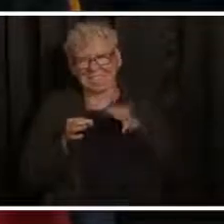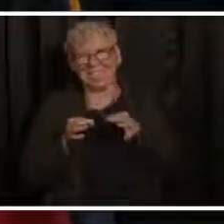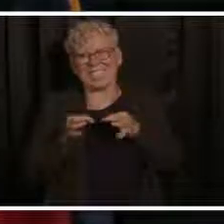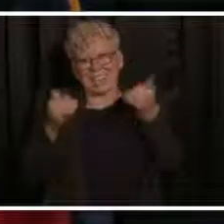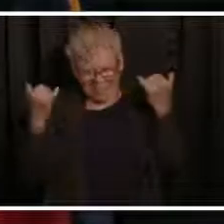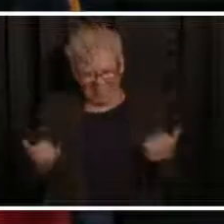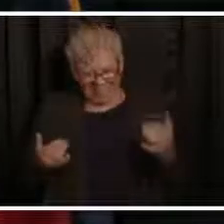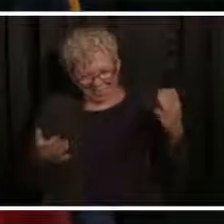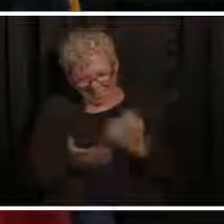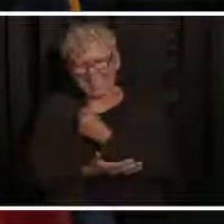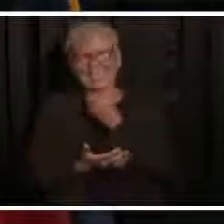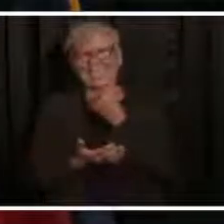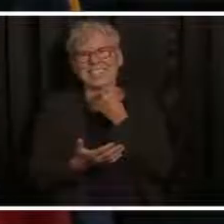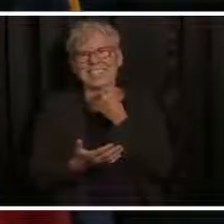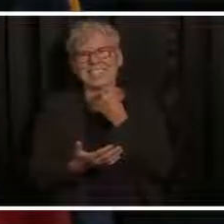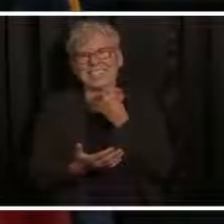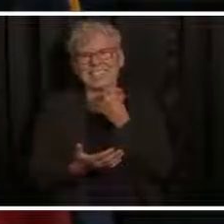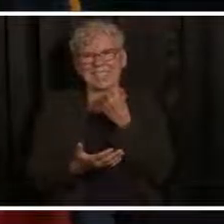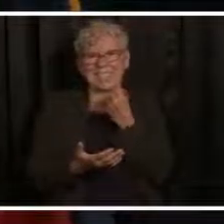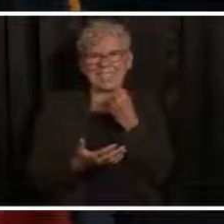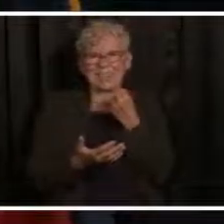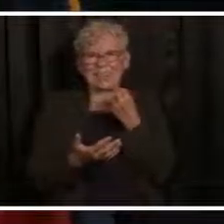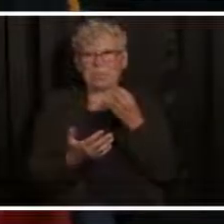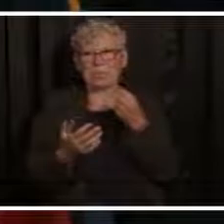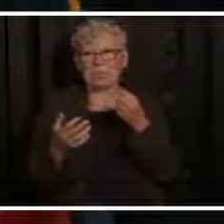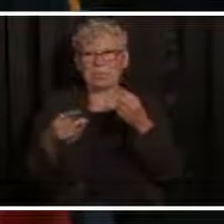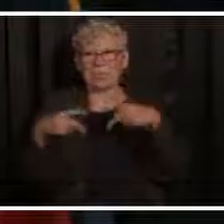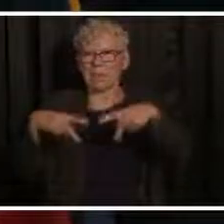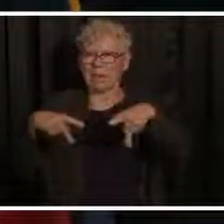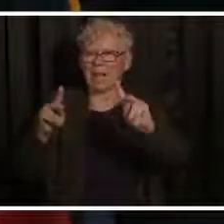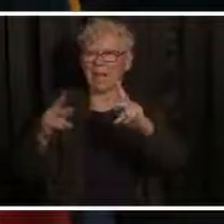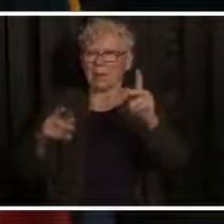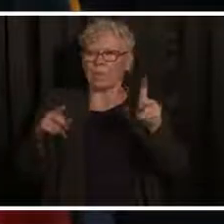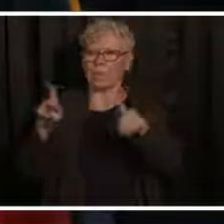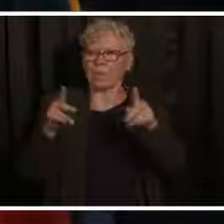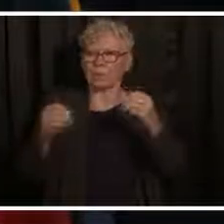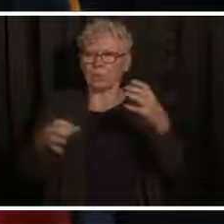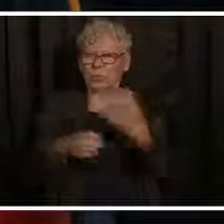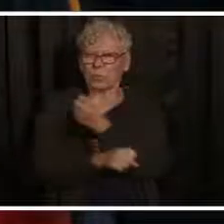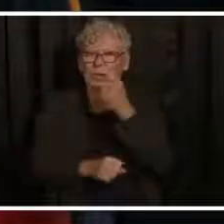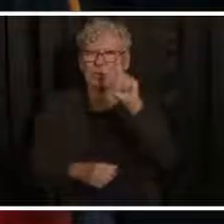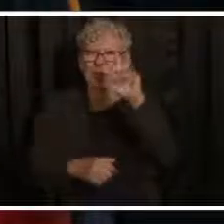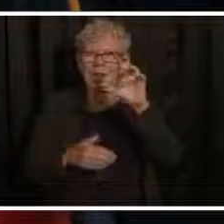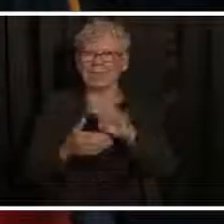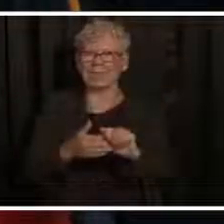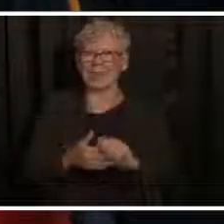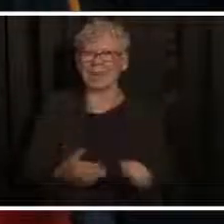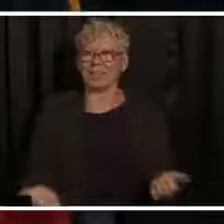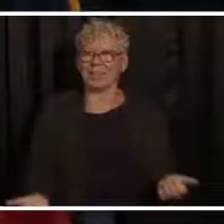contest. Uh it drives people to pick up 100 Bucks if they're at Walmart, they may not even go to Walmart uh think that